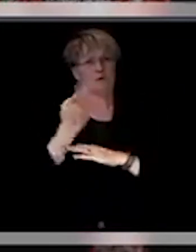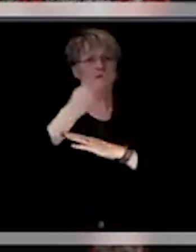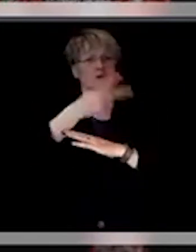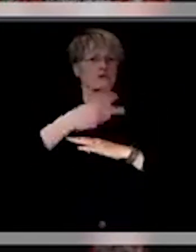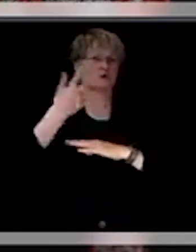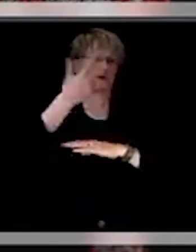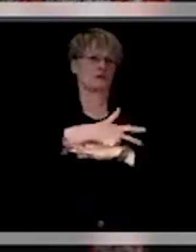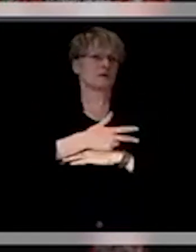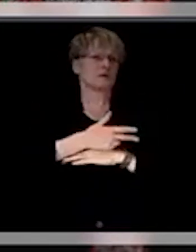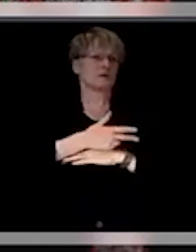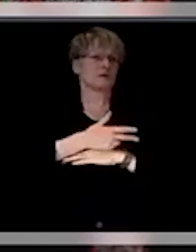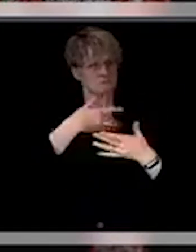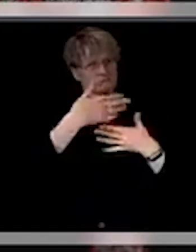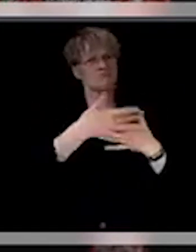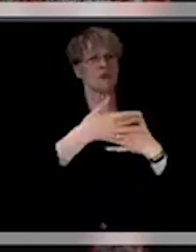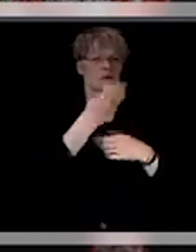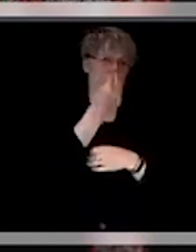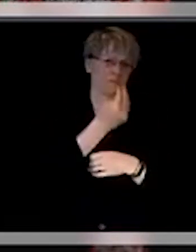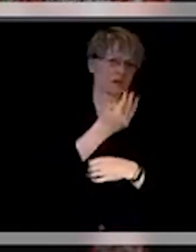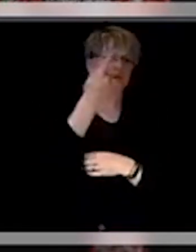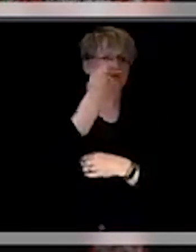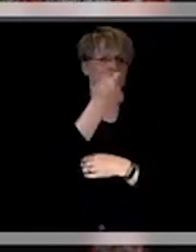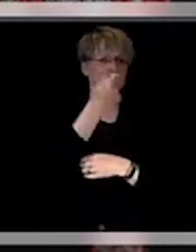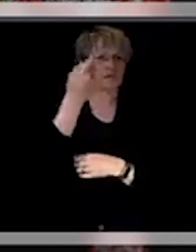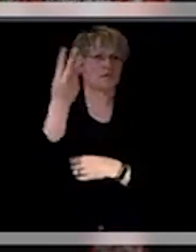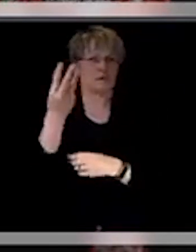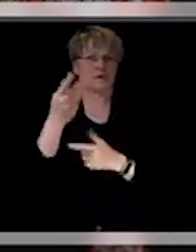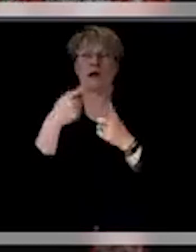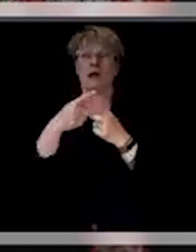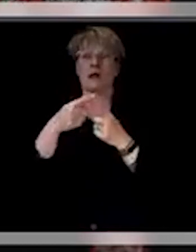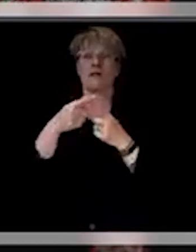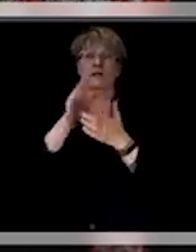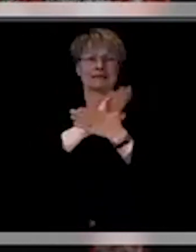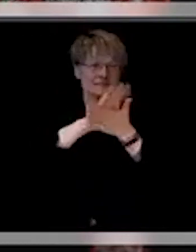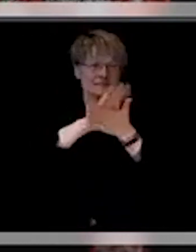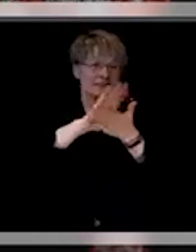I'm very confident in the processes that we use, and that they're doing, that they're